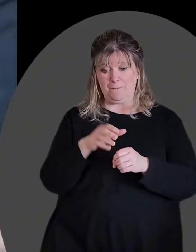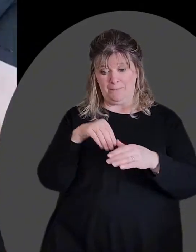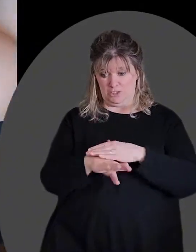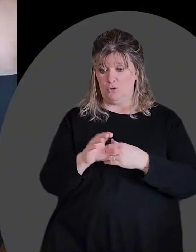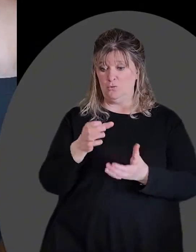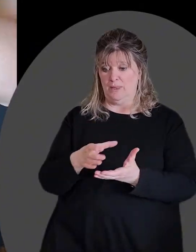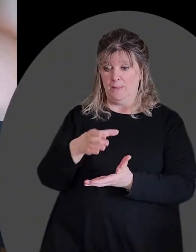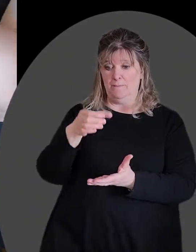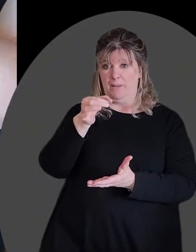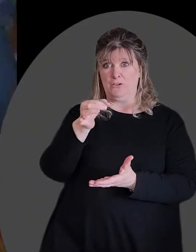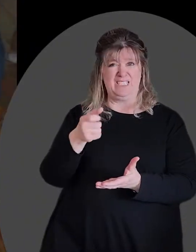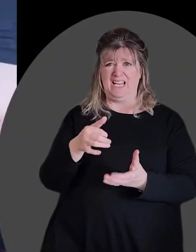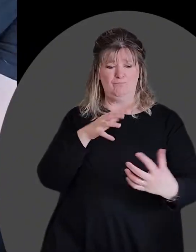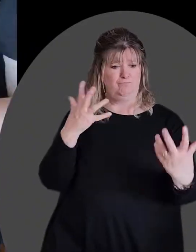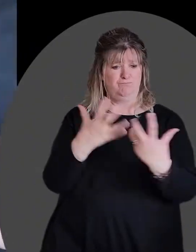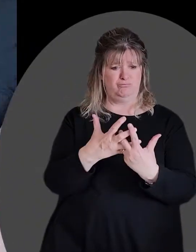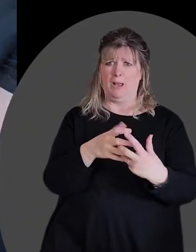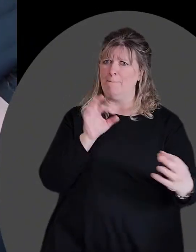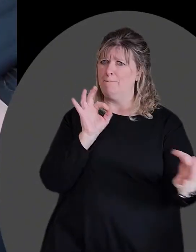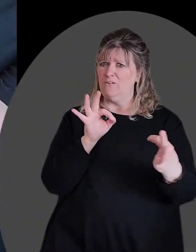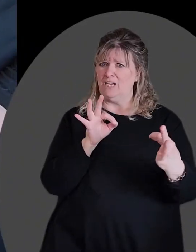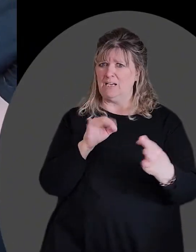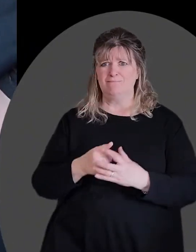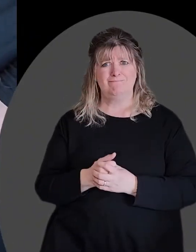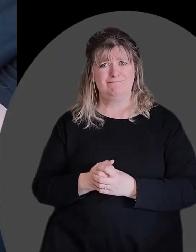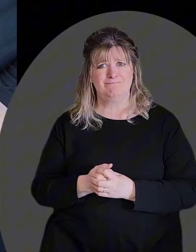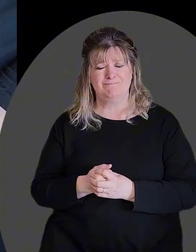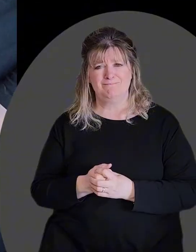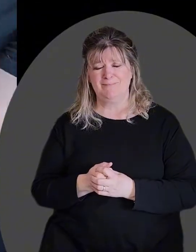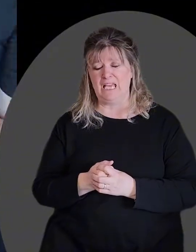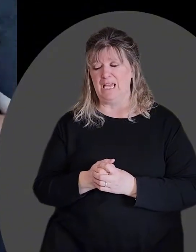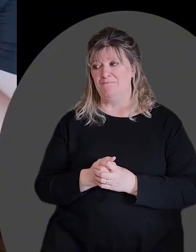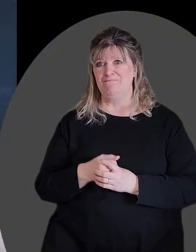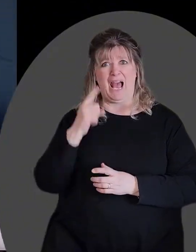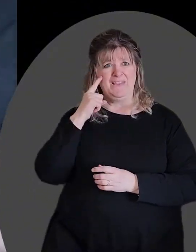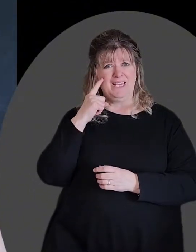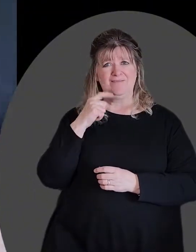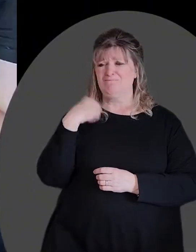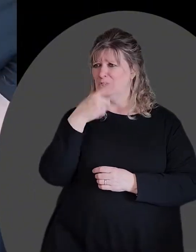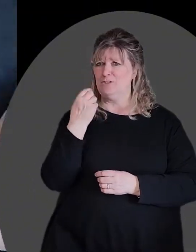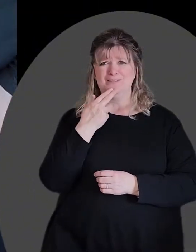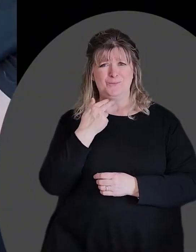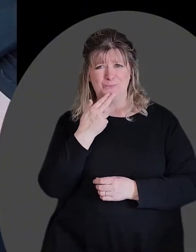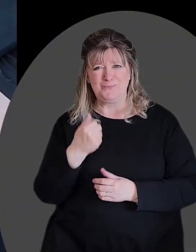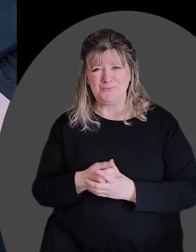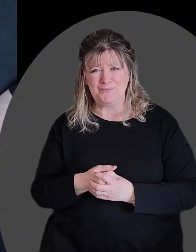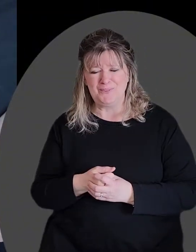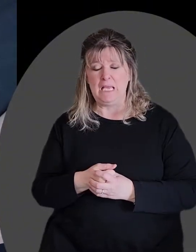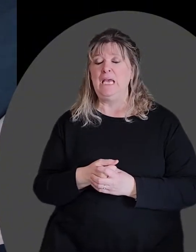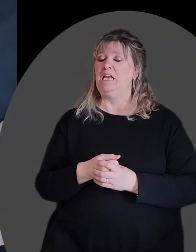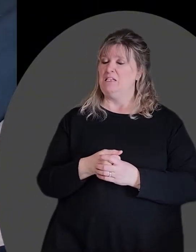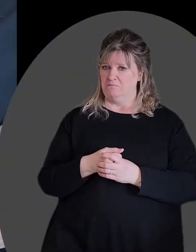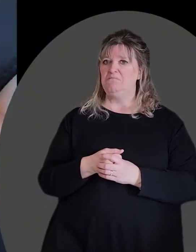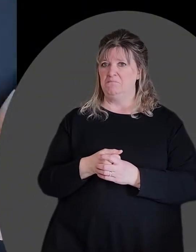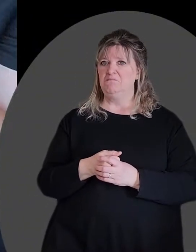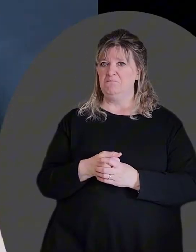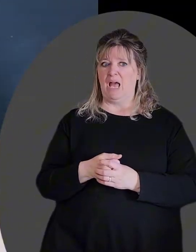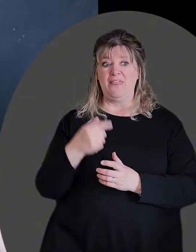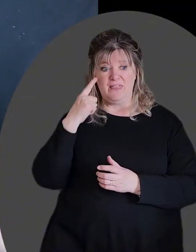and it fit perfectly um and I just think it looks adorable turned out great I think it's gonna taste great